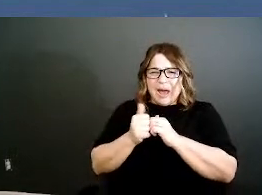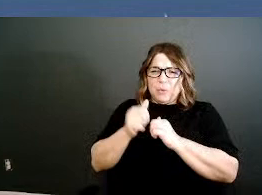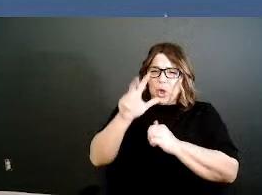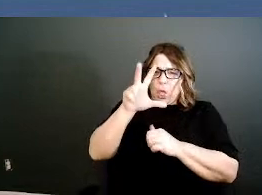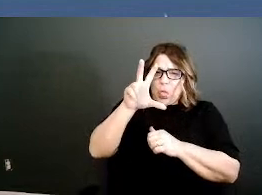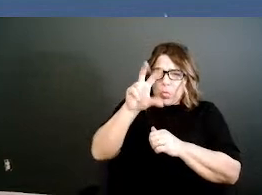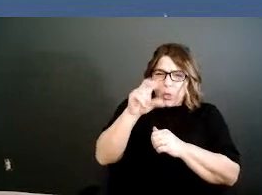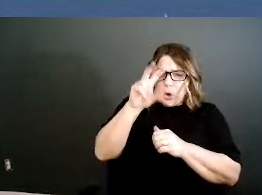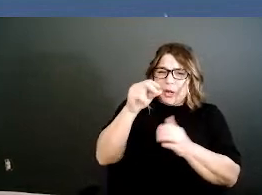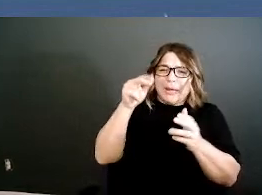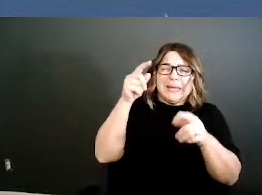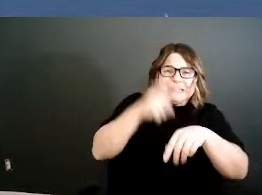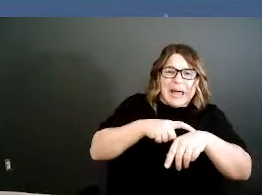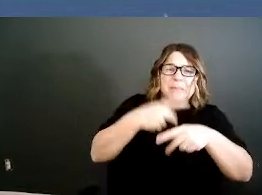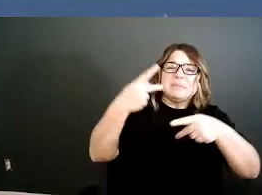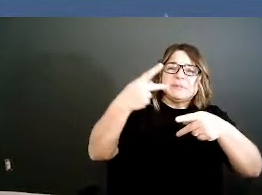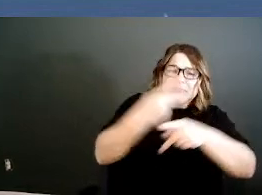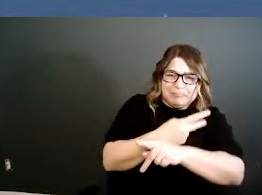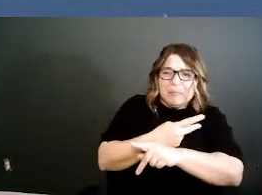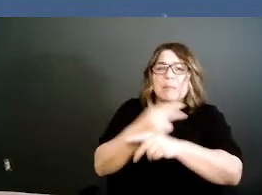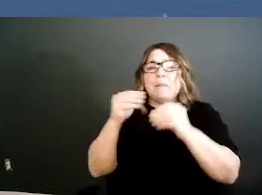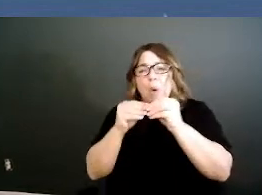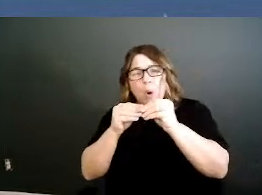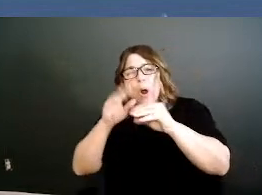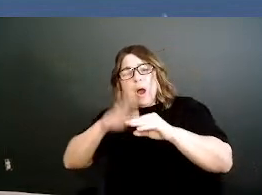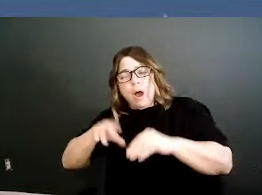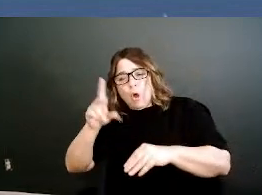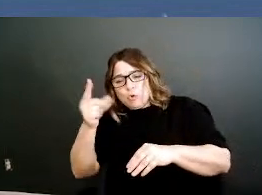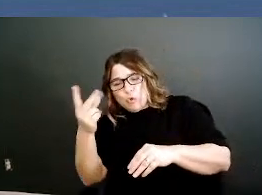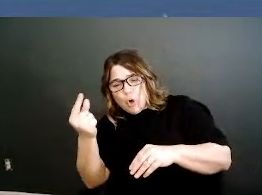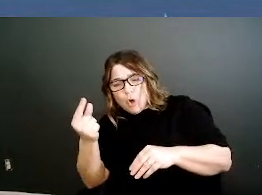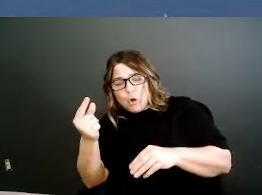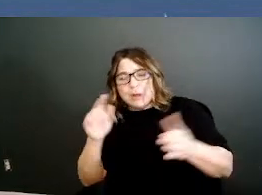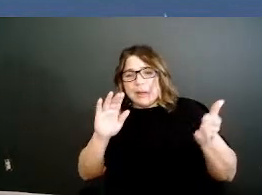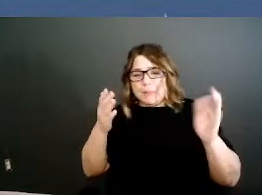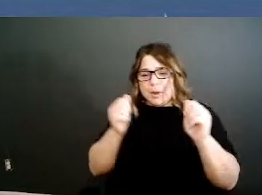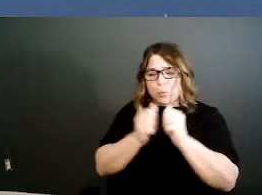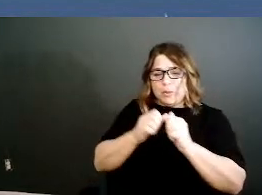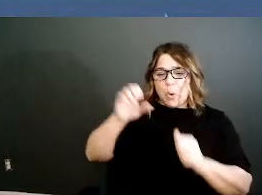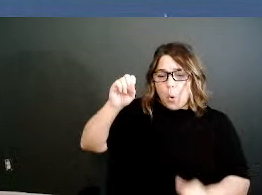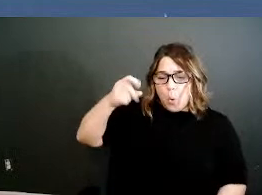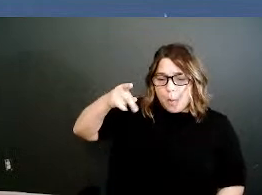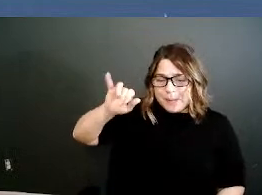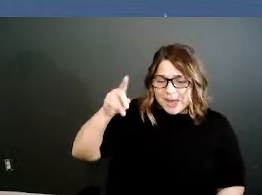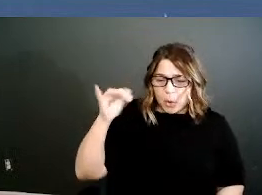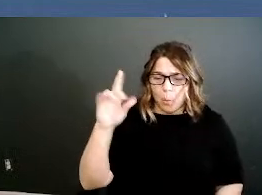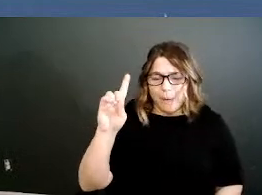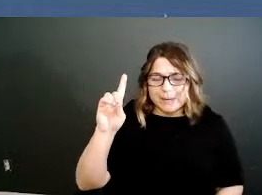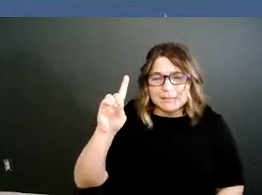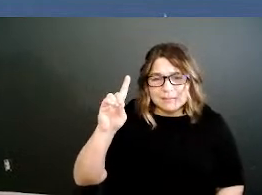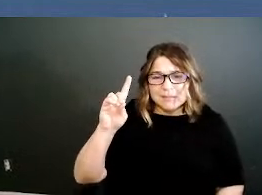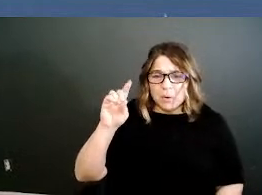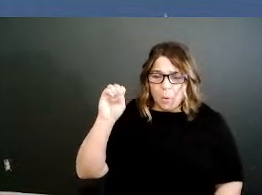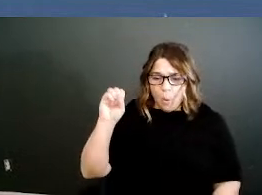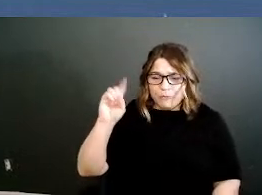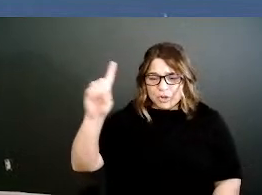BE ABLE TO DO THROUGH THIS CENTER. TAKE A LOOK. INCREASE THAT ITEM, INCREASE IT, DOUBLE IT, TRIPLE IT. YOU CAN DO IT.